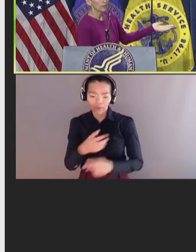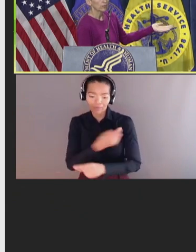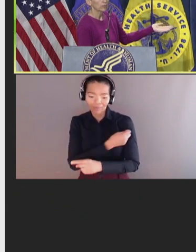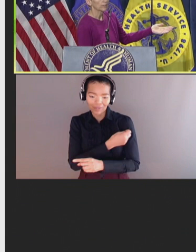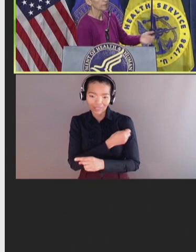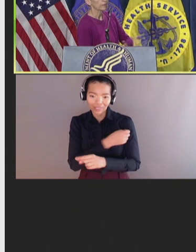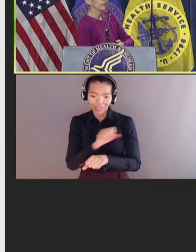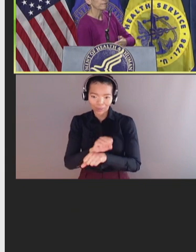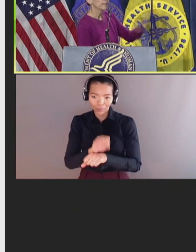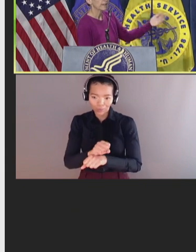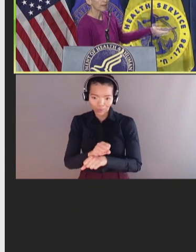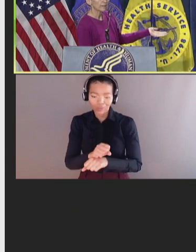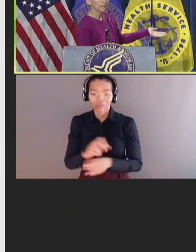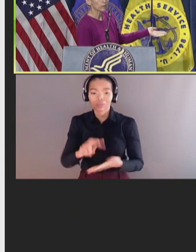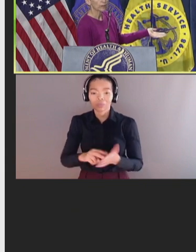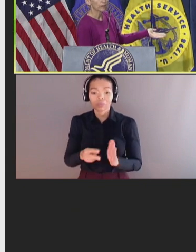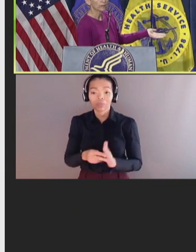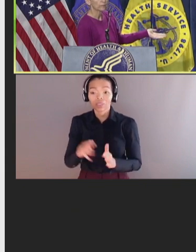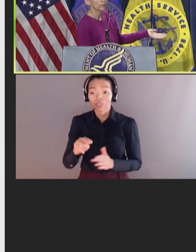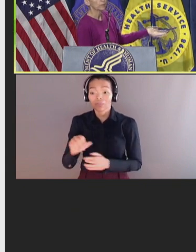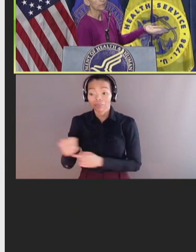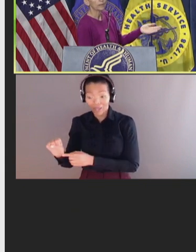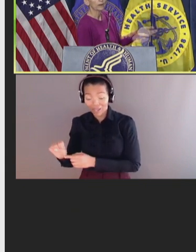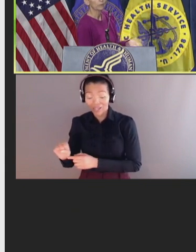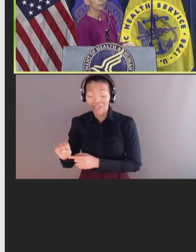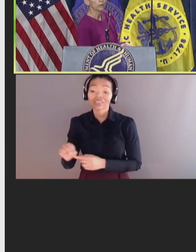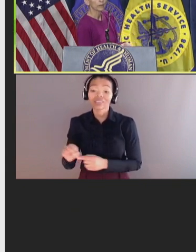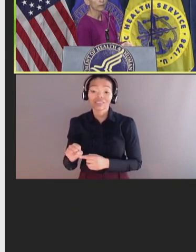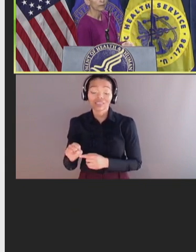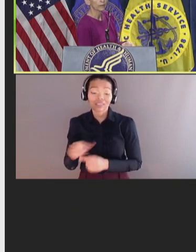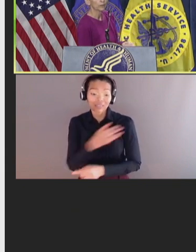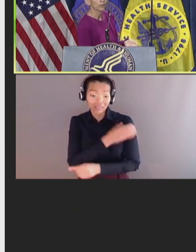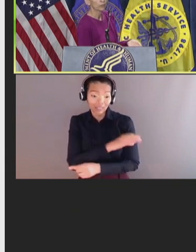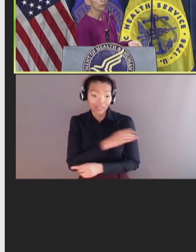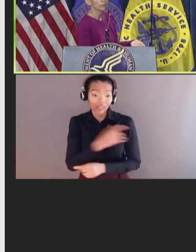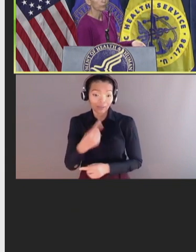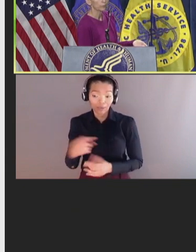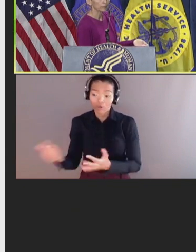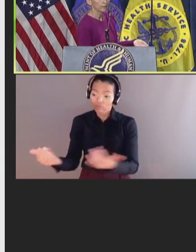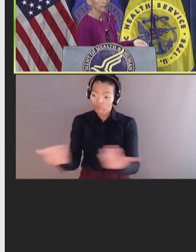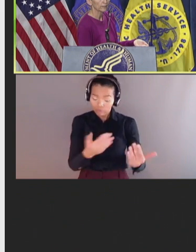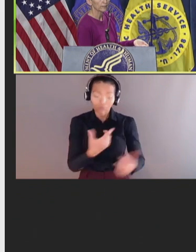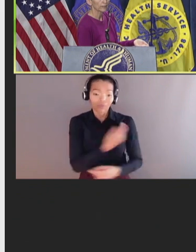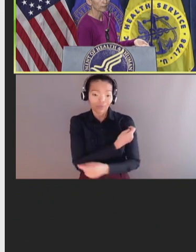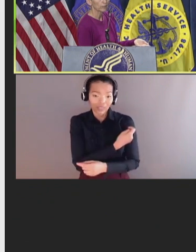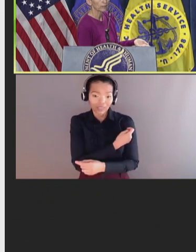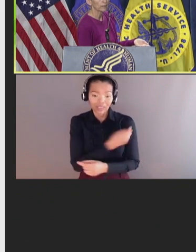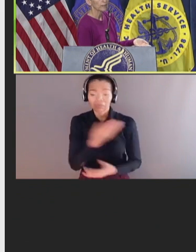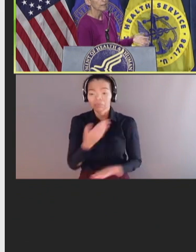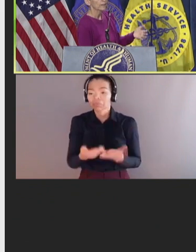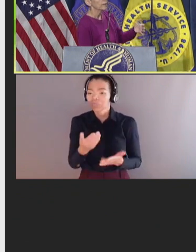clinic might be a fantastic way, but it could be a terrible way to actually improve vaccine equity.